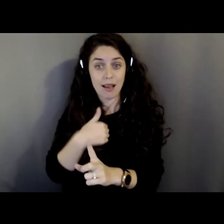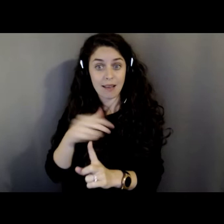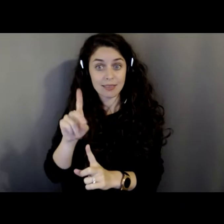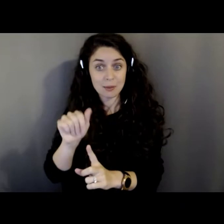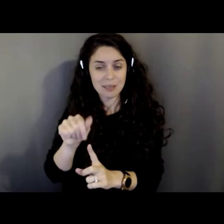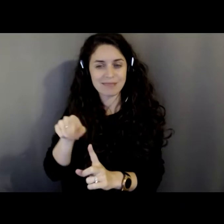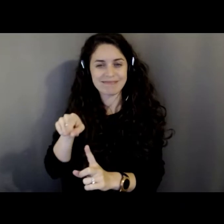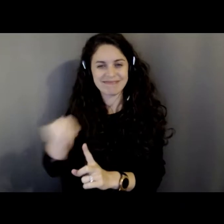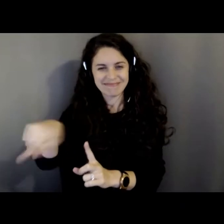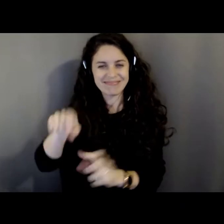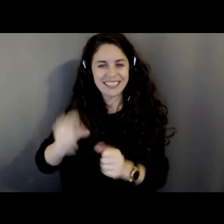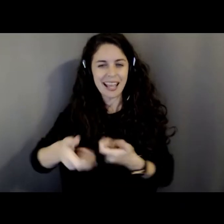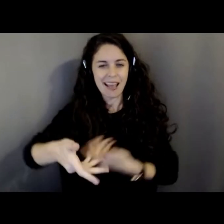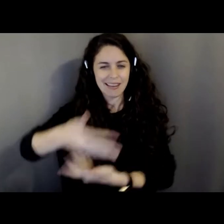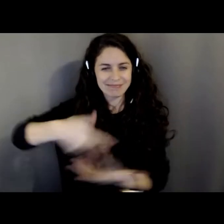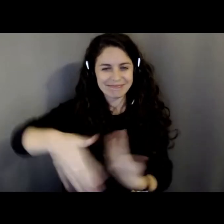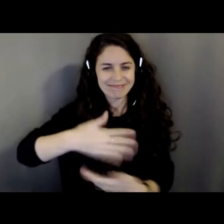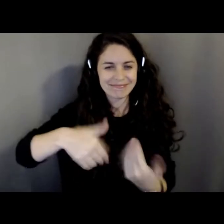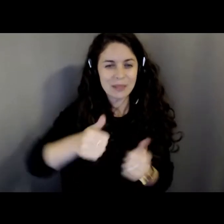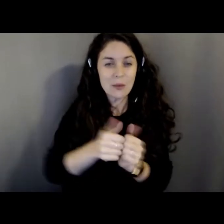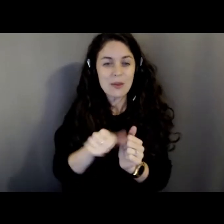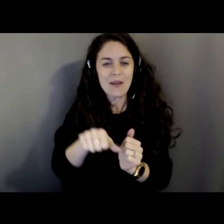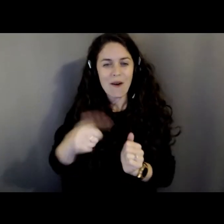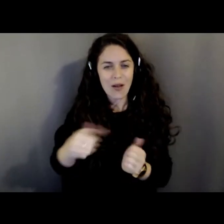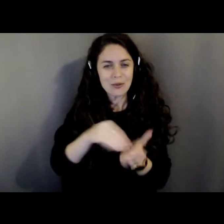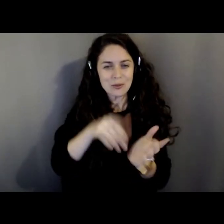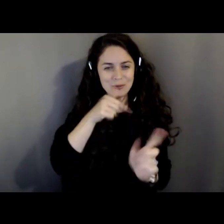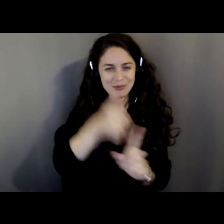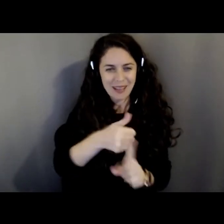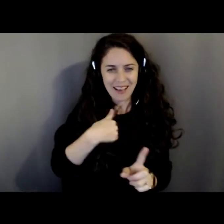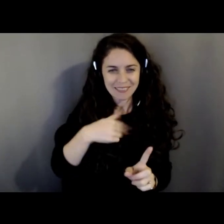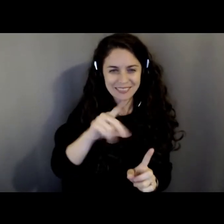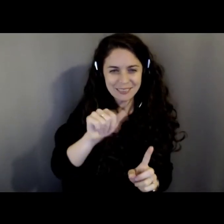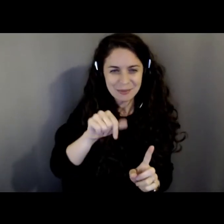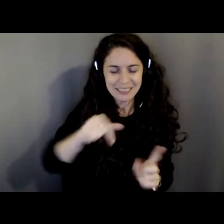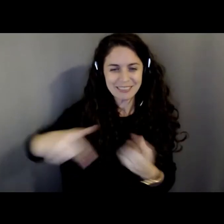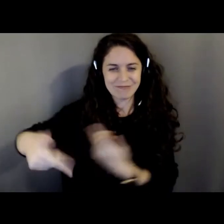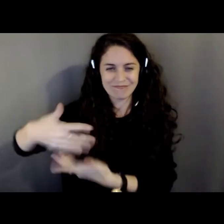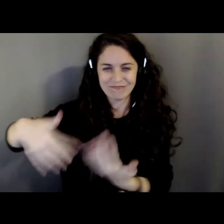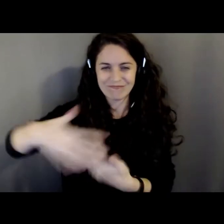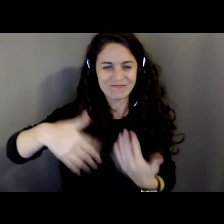with other students with disabilities and what that does is it helps normalize